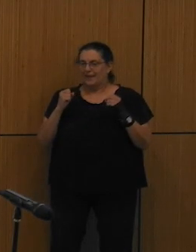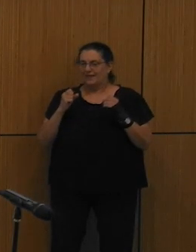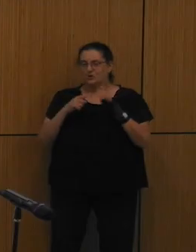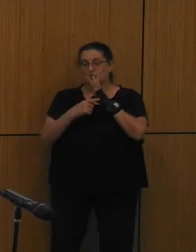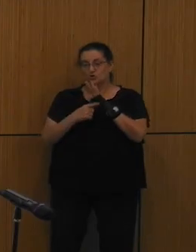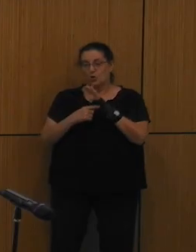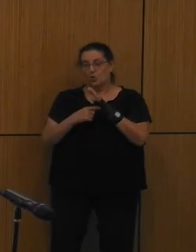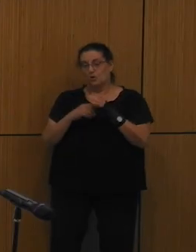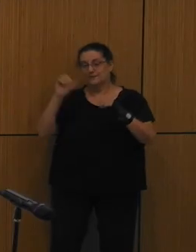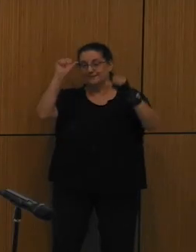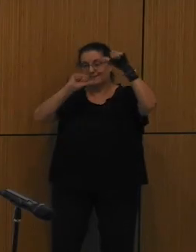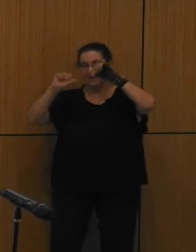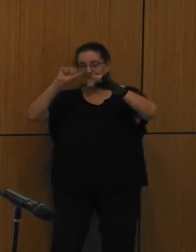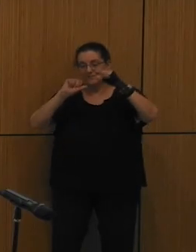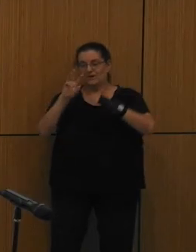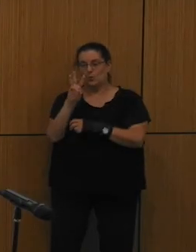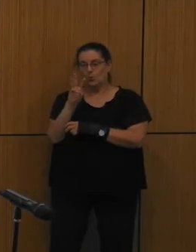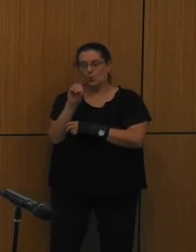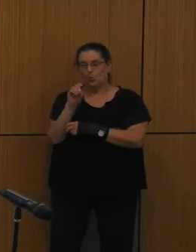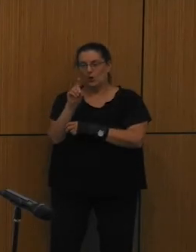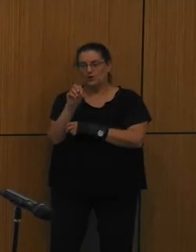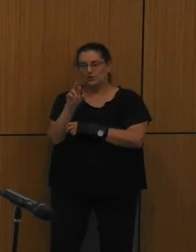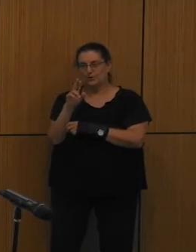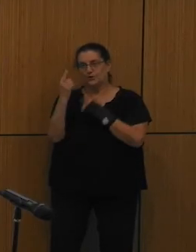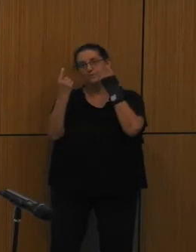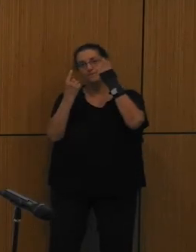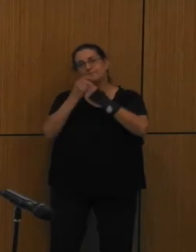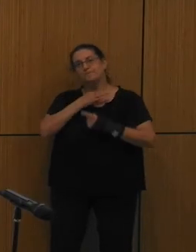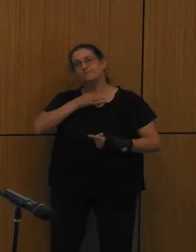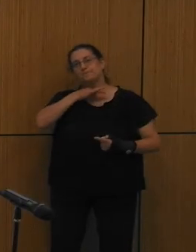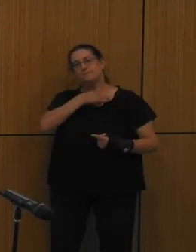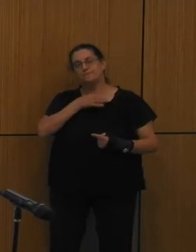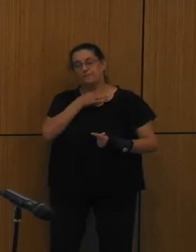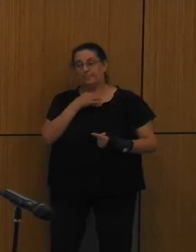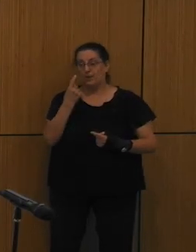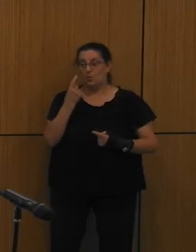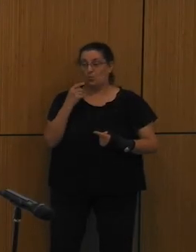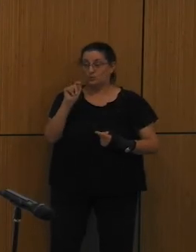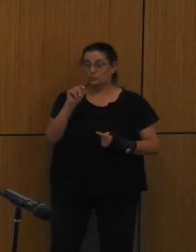in a classroom context? And one of our tools that we have,